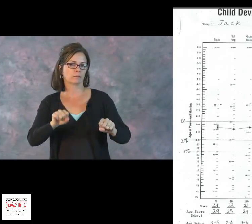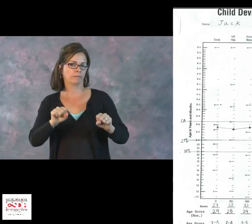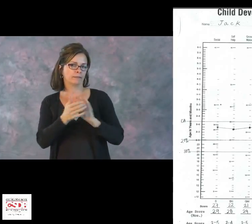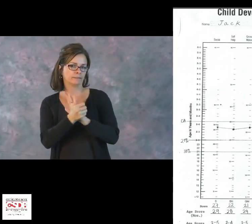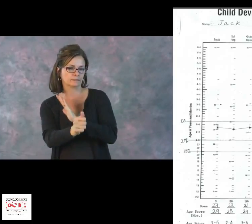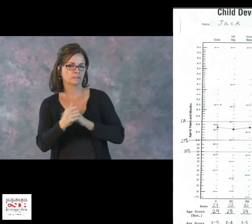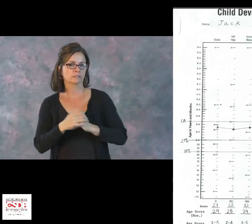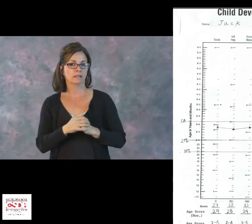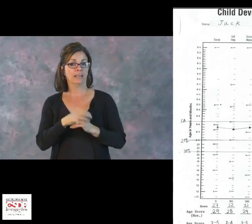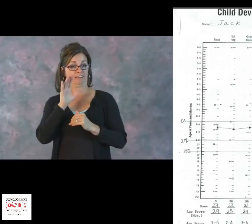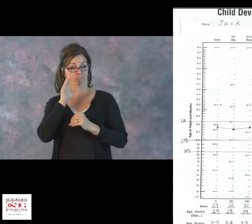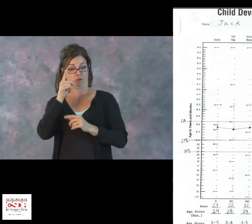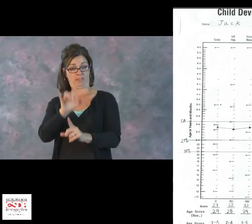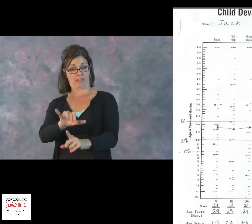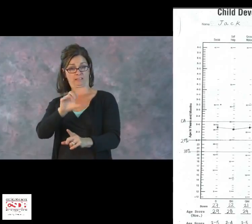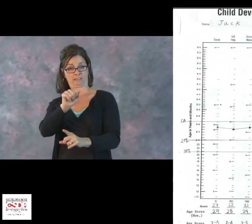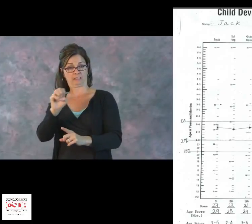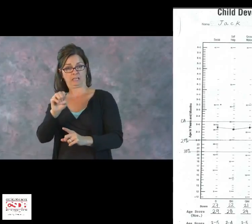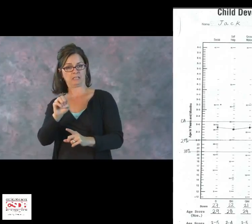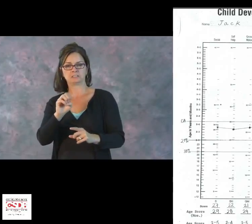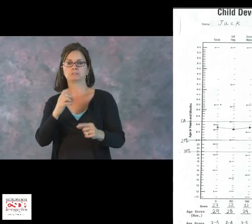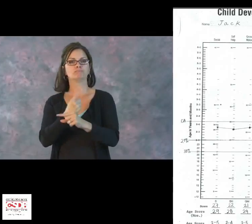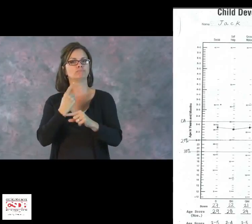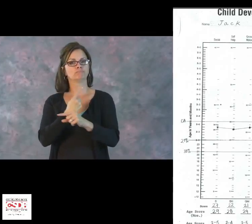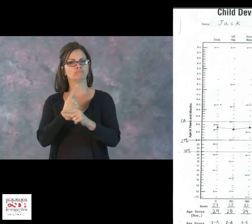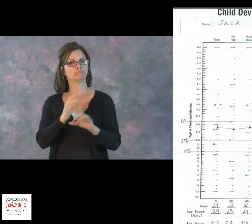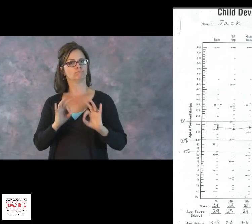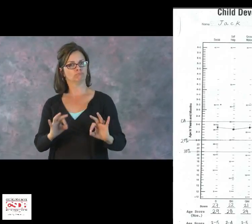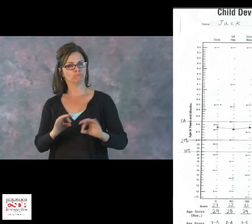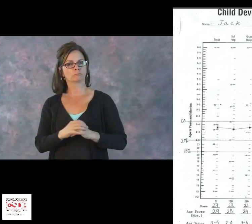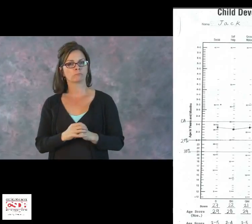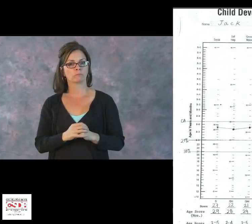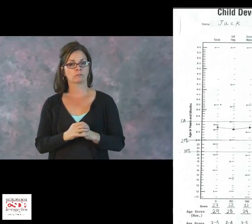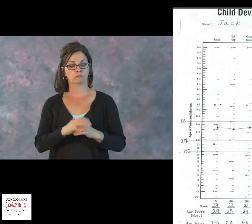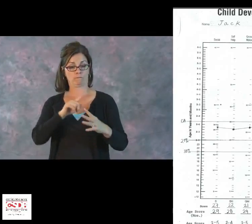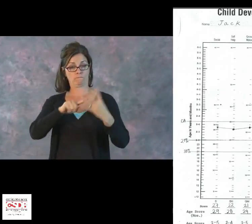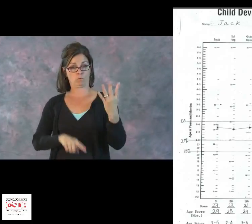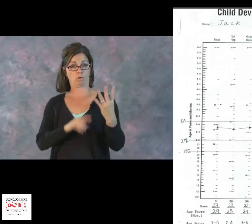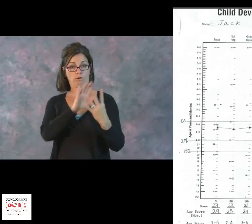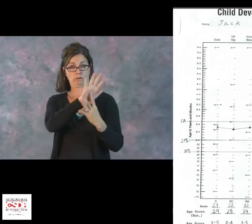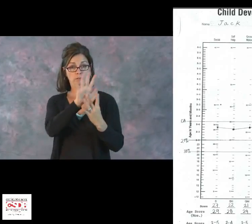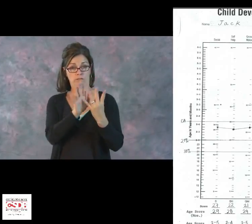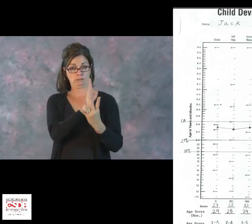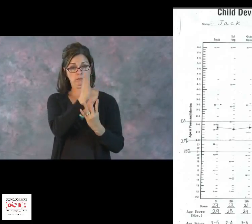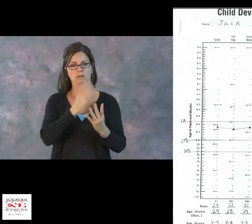to be right where they should be. We have four areas that are right within the normal range.